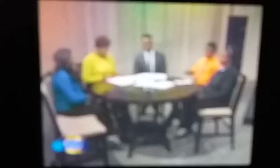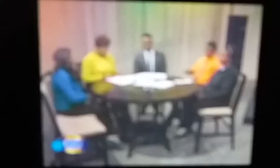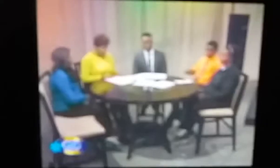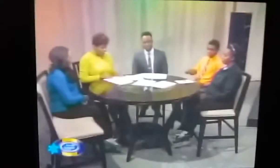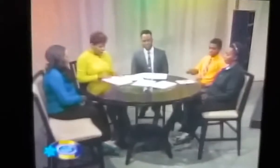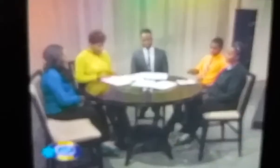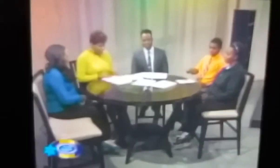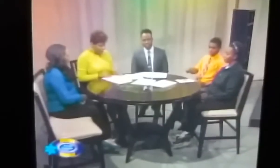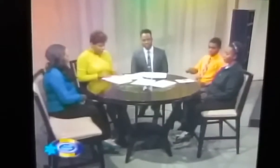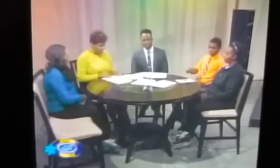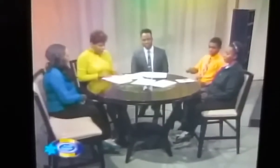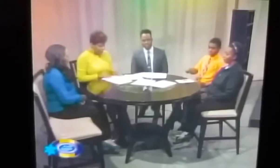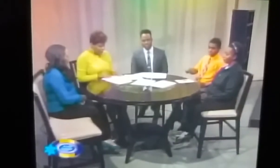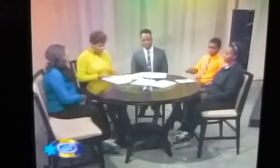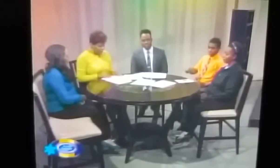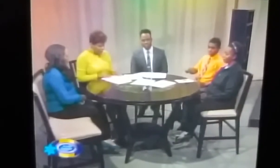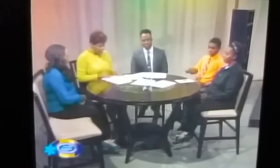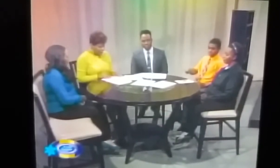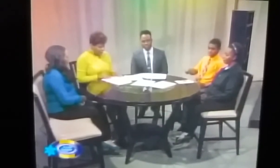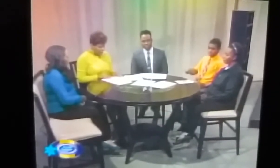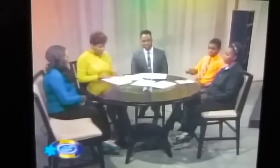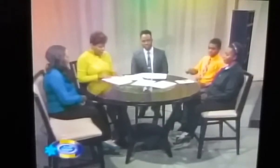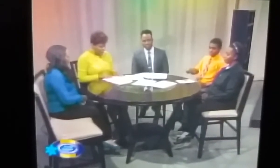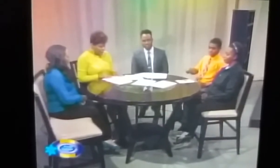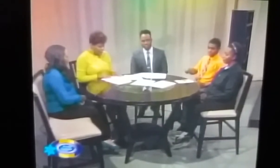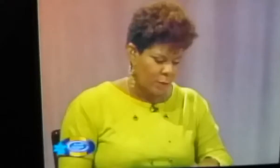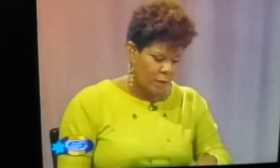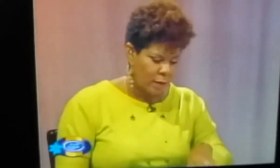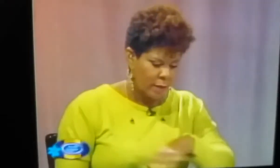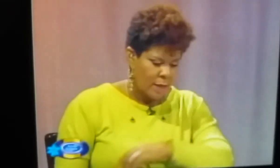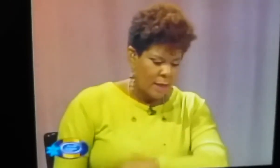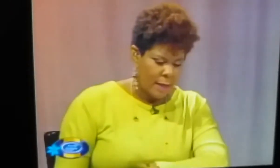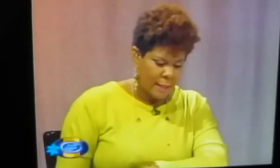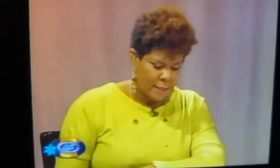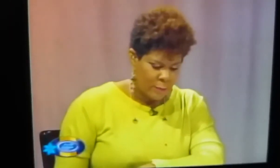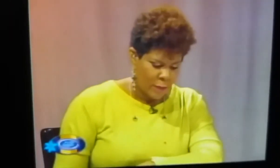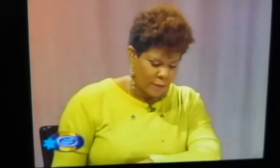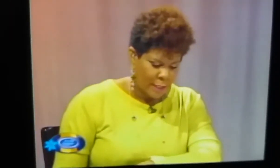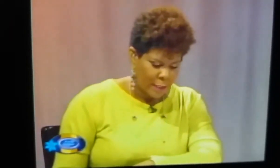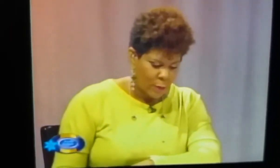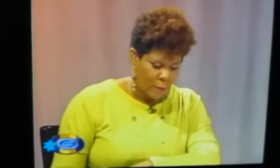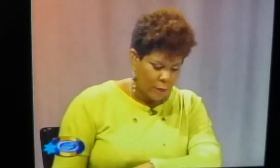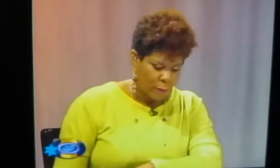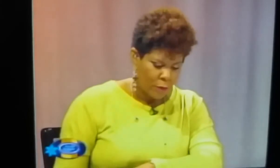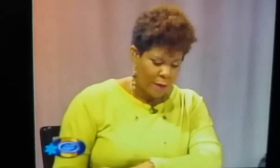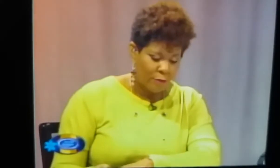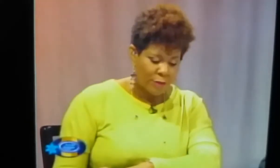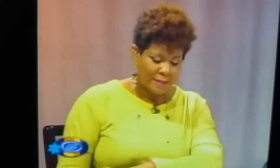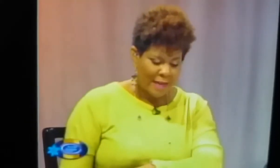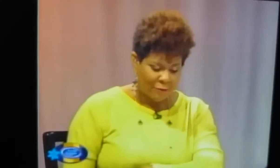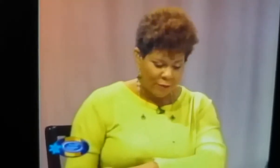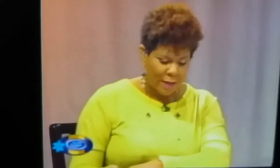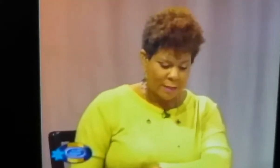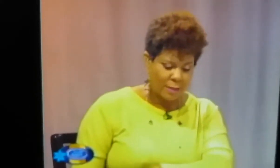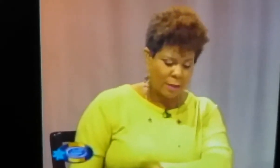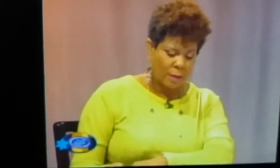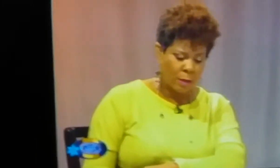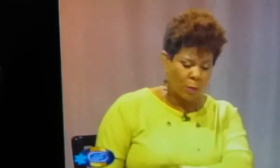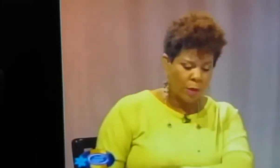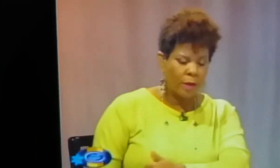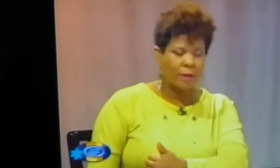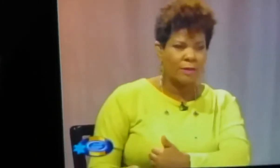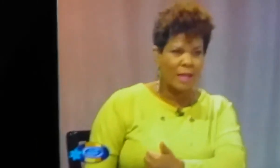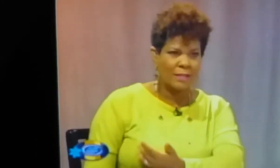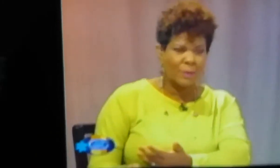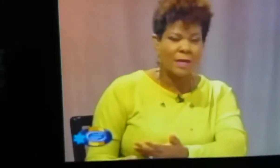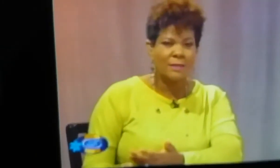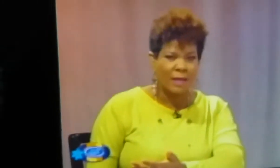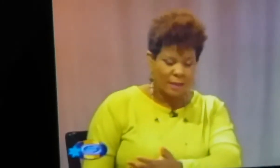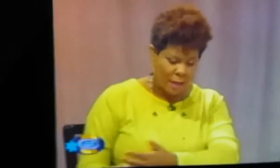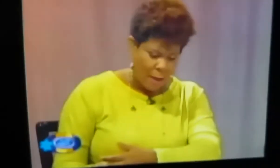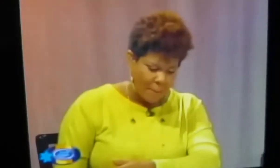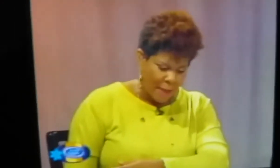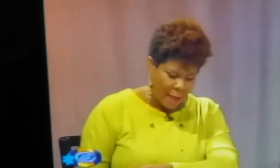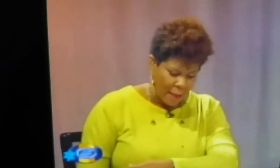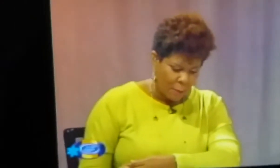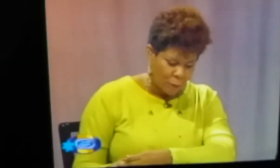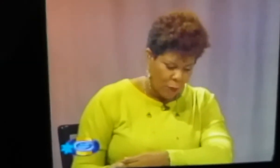work we are telling you about a program for the deaf and the work that is being done by Broad